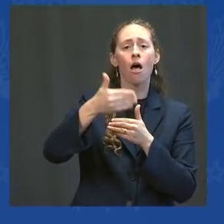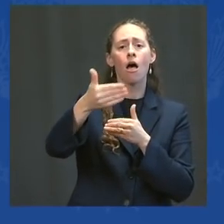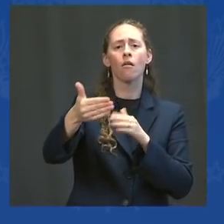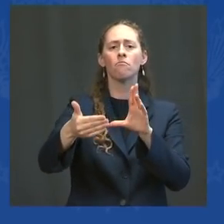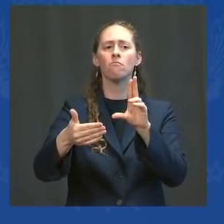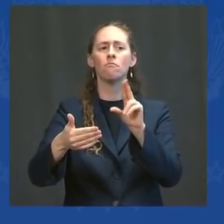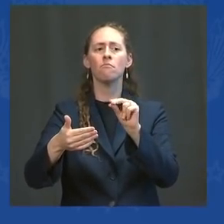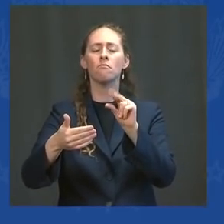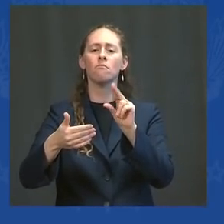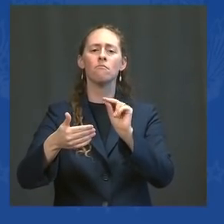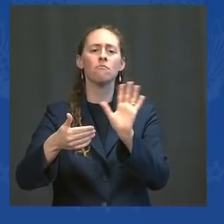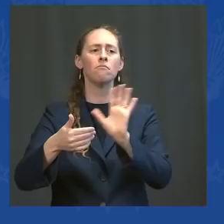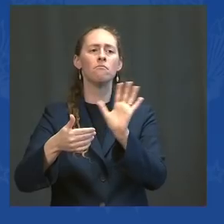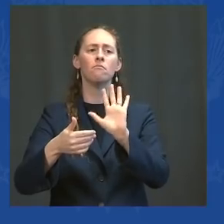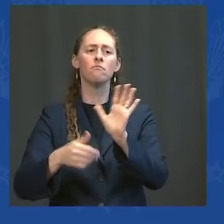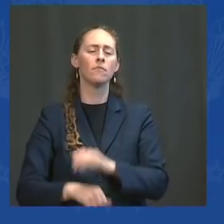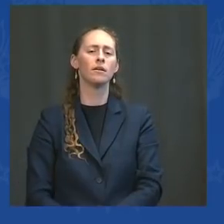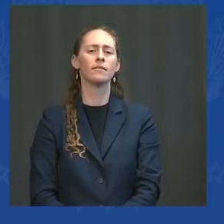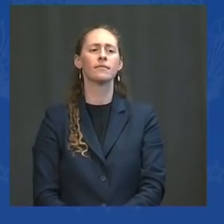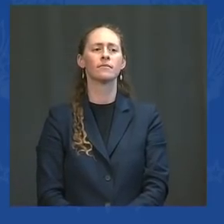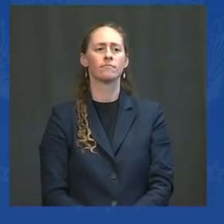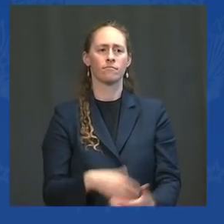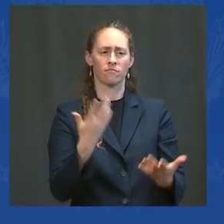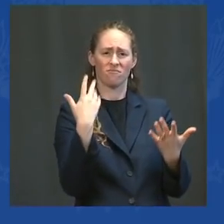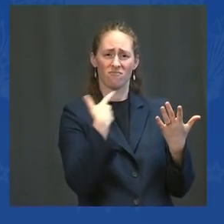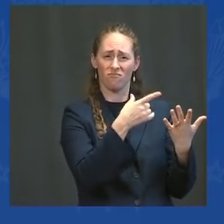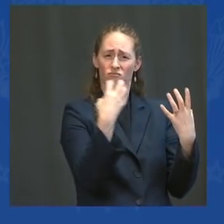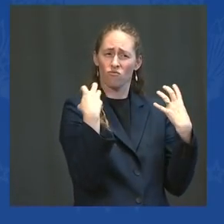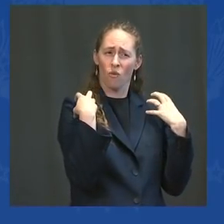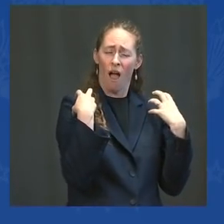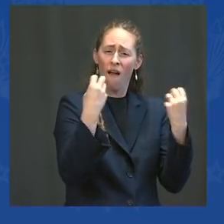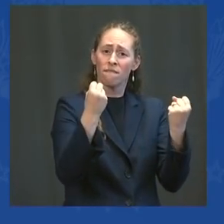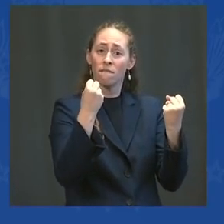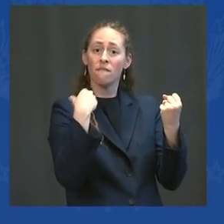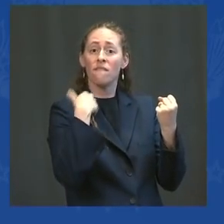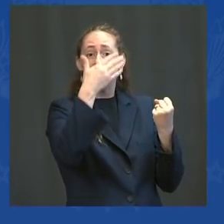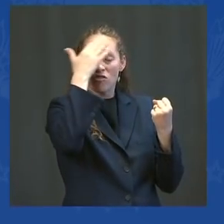We have to understand what happened -- the honest and unvarnished truth.